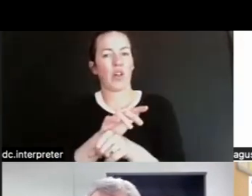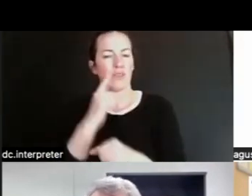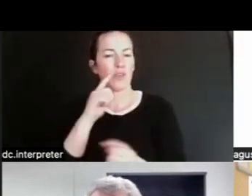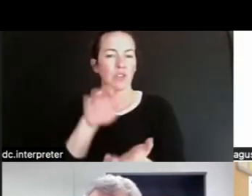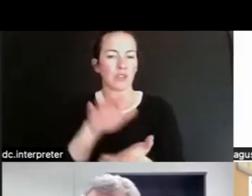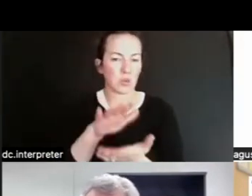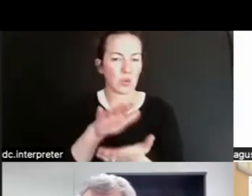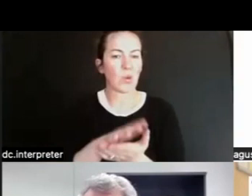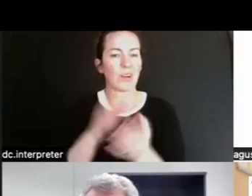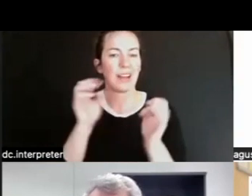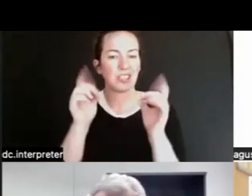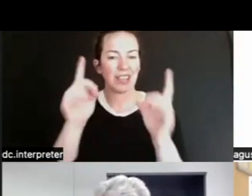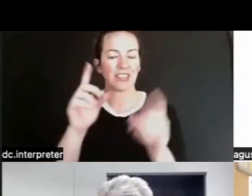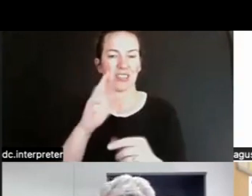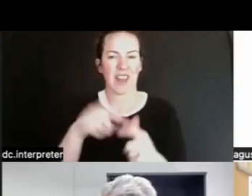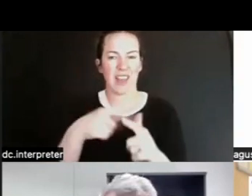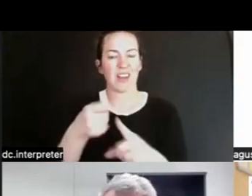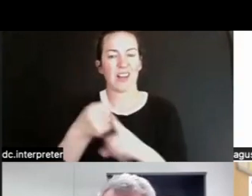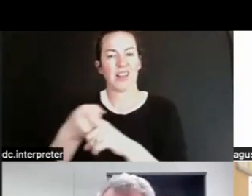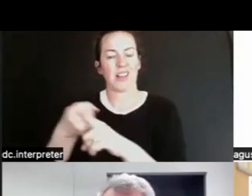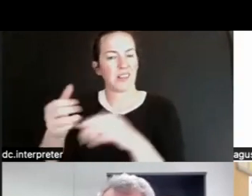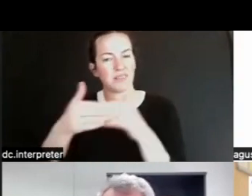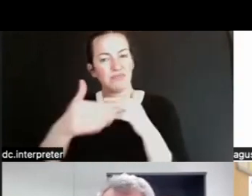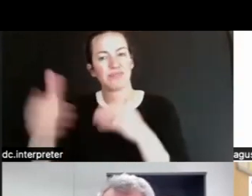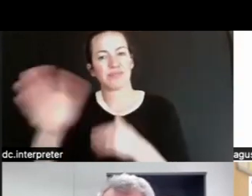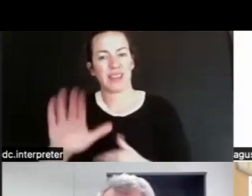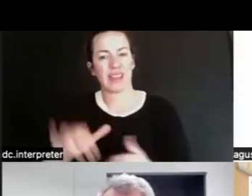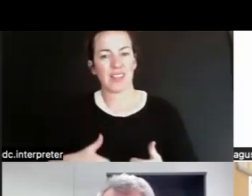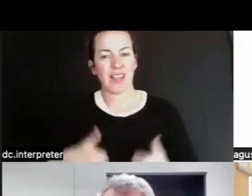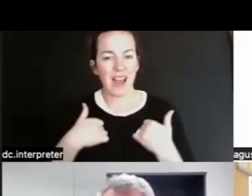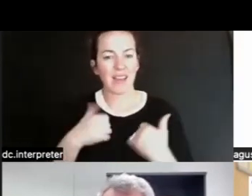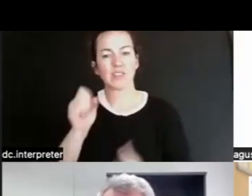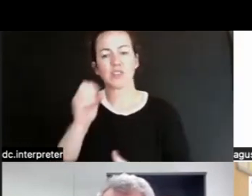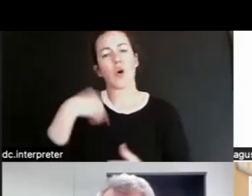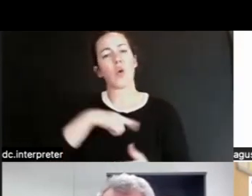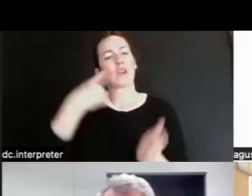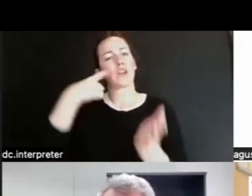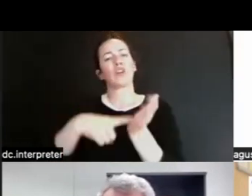know all of the impacts that that has right. So you know when we're looking at the potential that